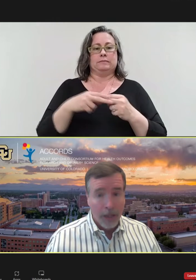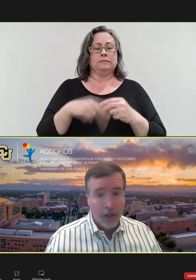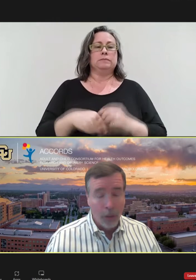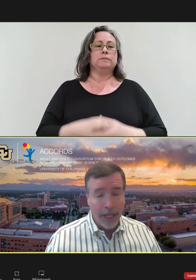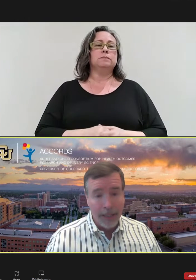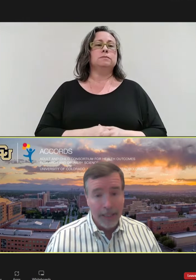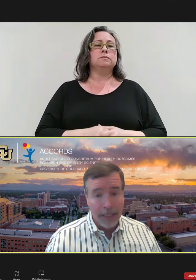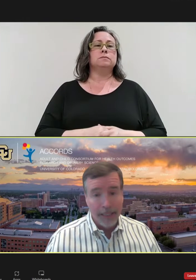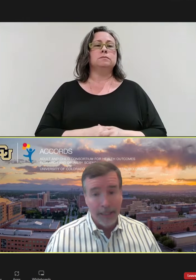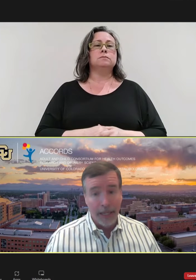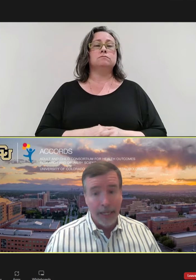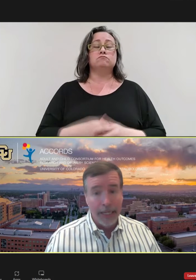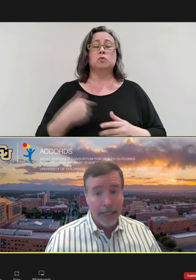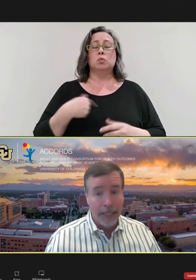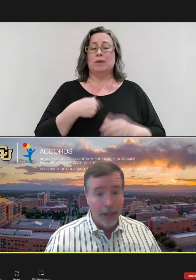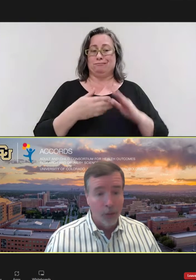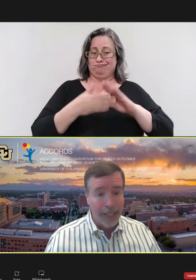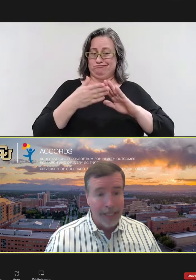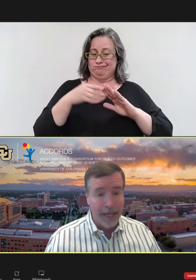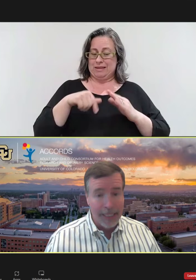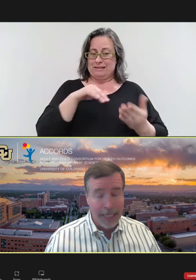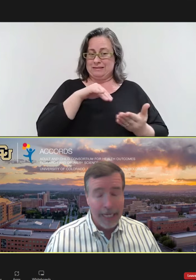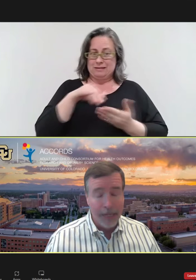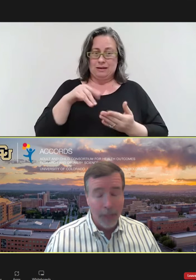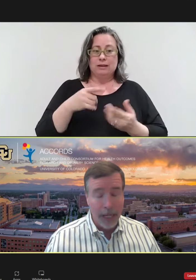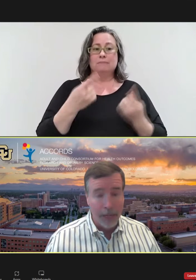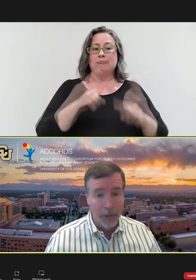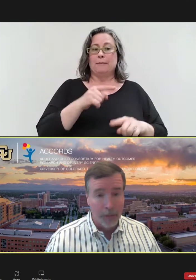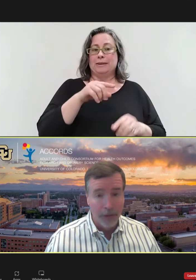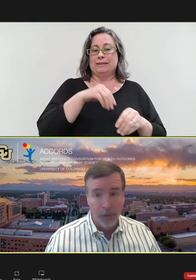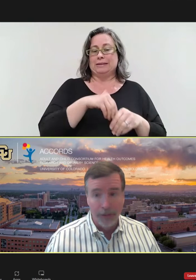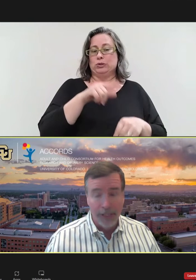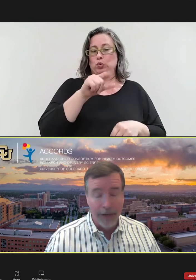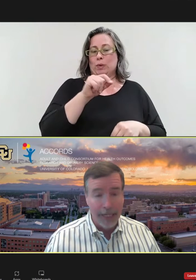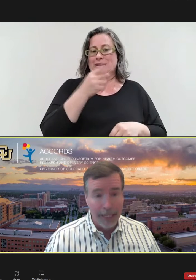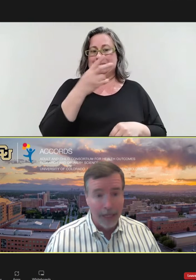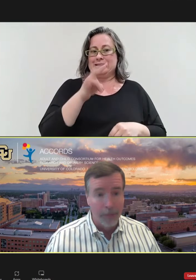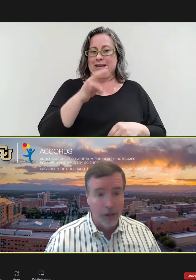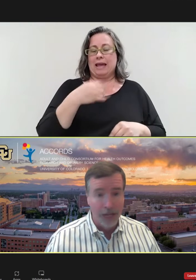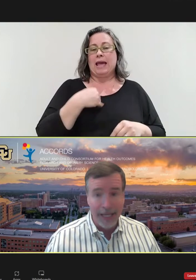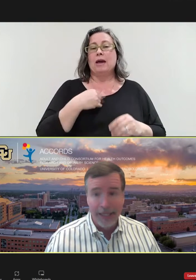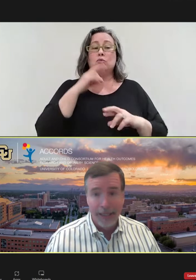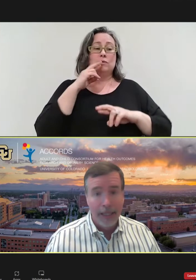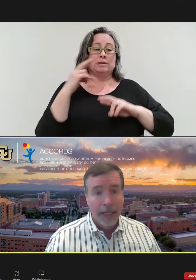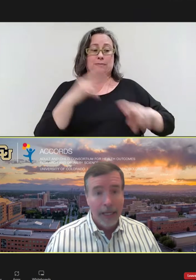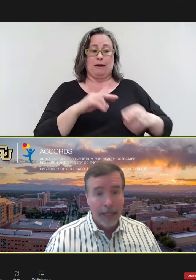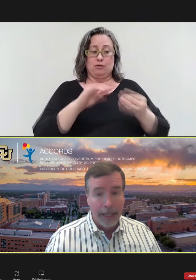So, we conducted this study in 2017. We had a response rate of 79 percent. Next